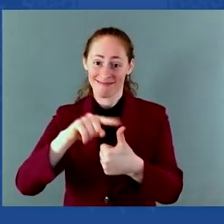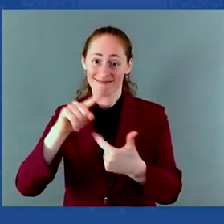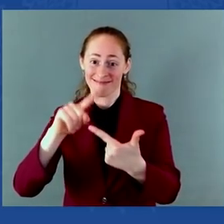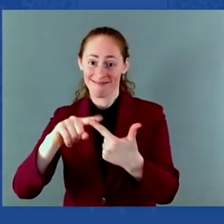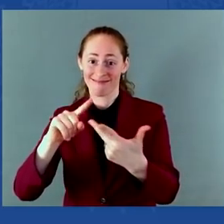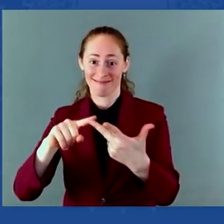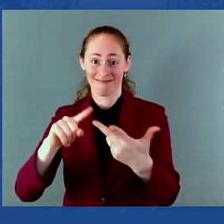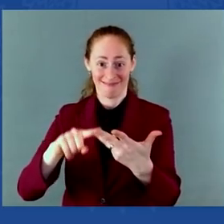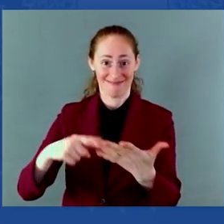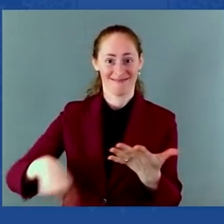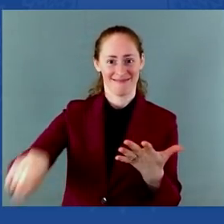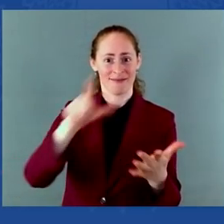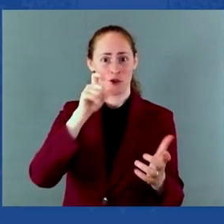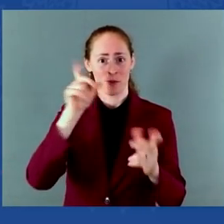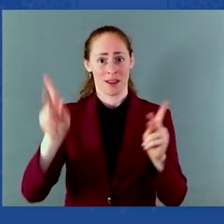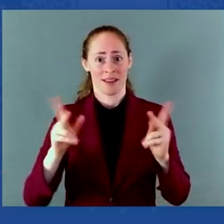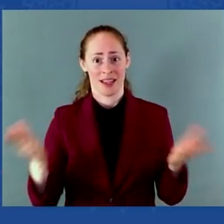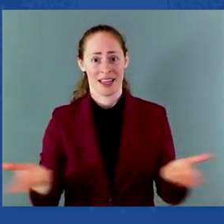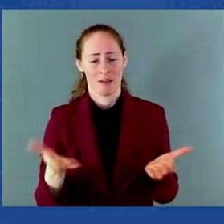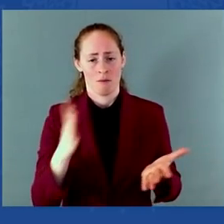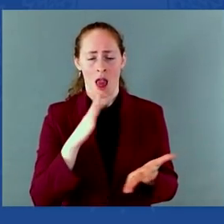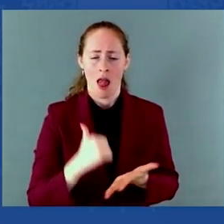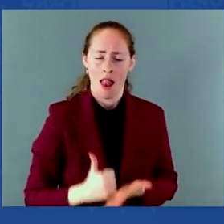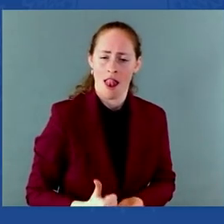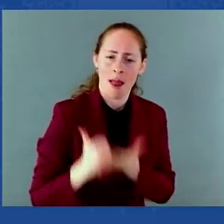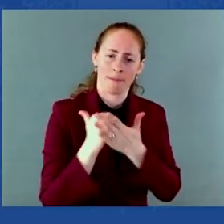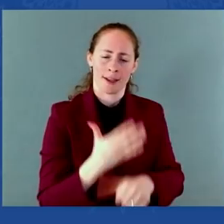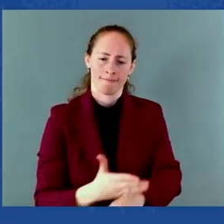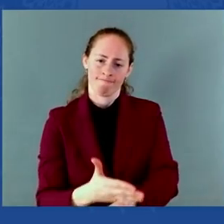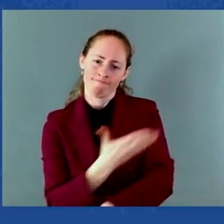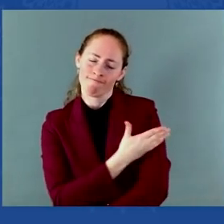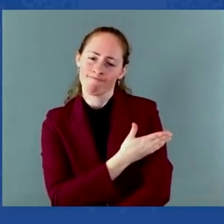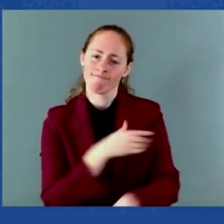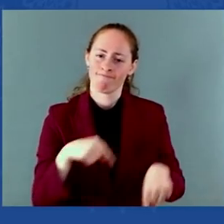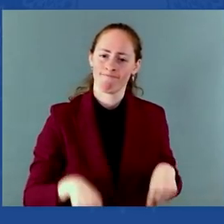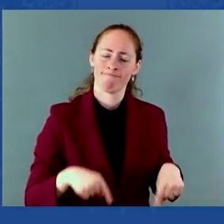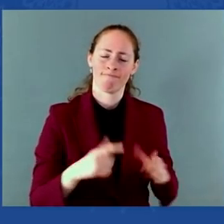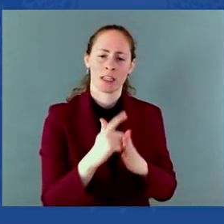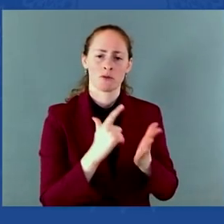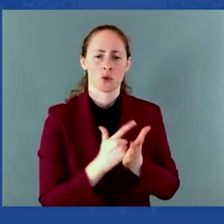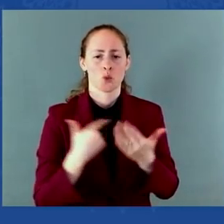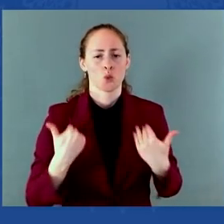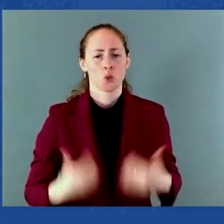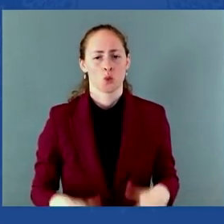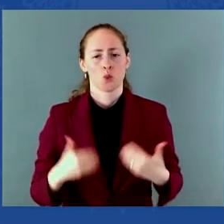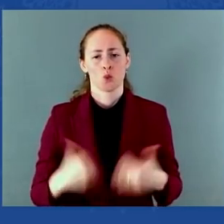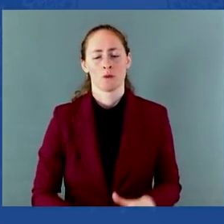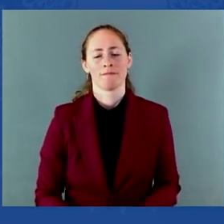It gives us a real chance; it gives everybody a chance. And that's why I truly believe that 50 years from now,